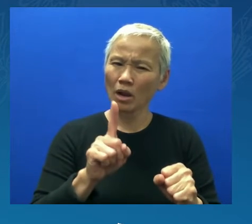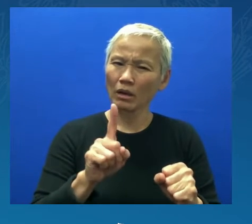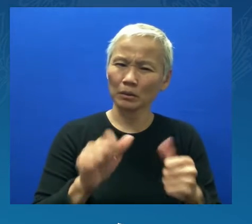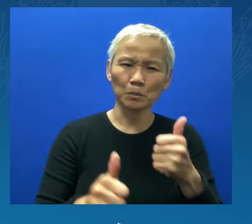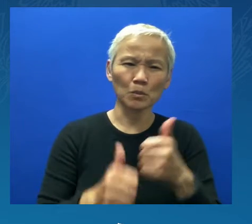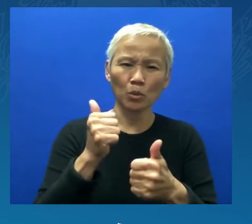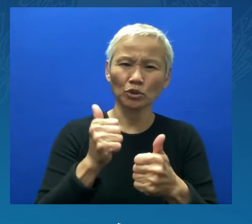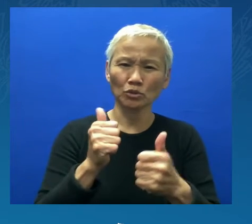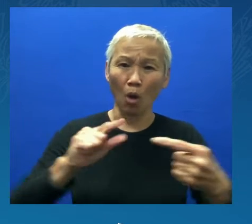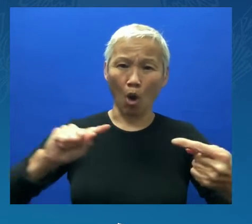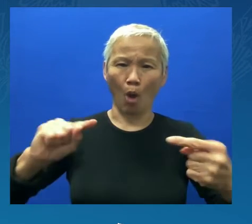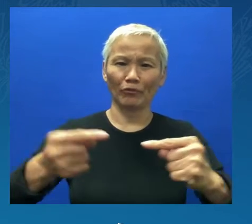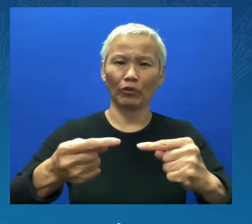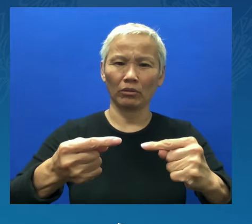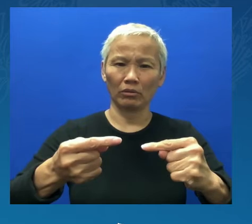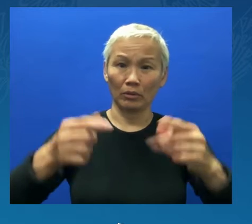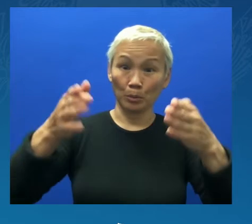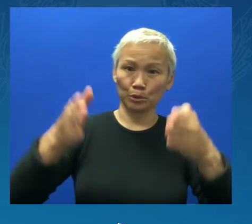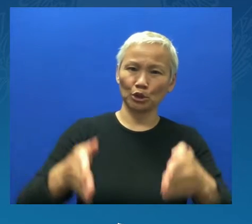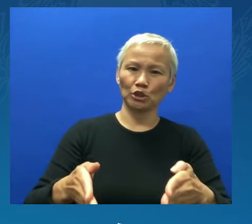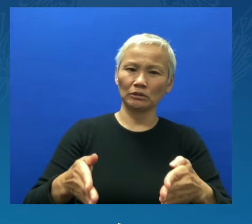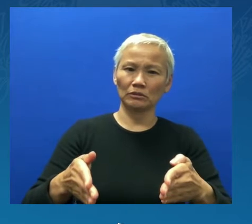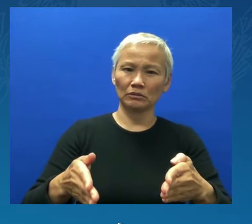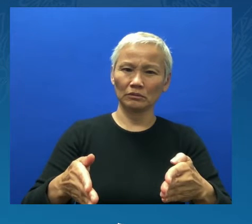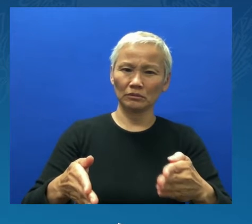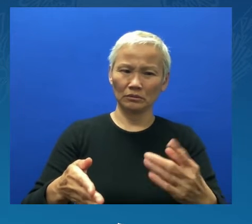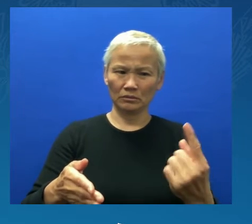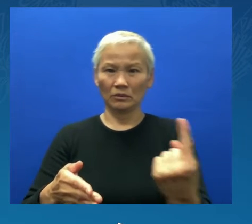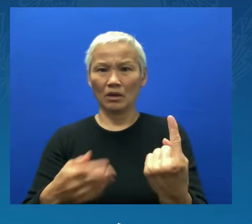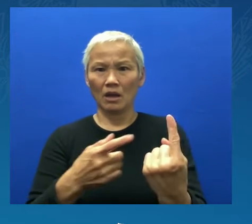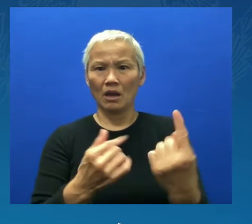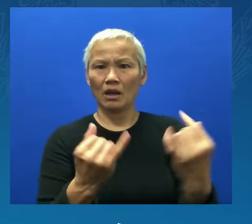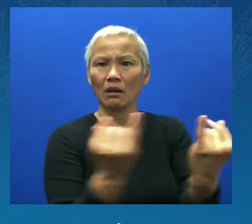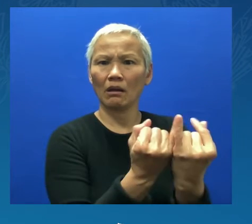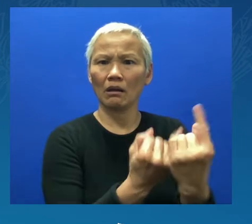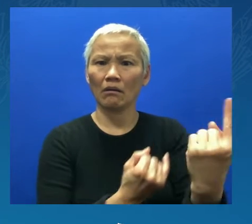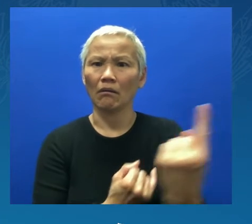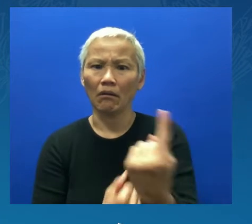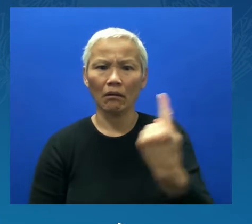is if they feel they're alone and there is no one there who sees them,